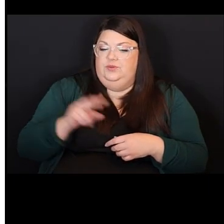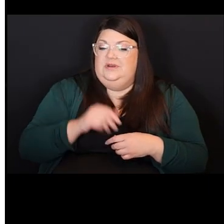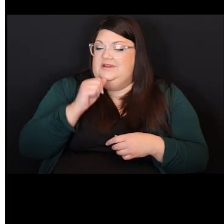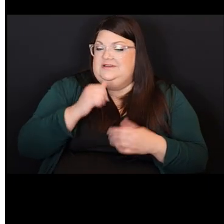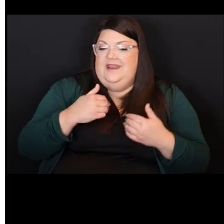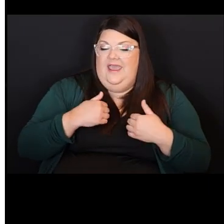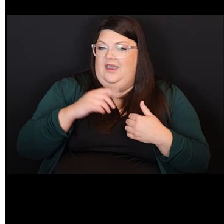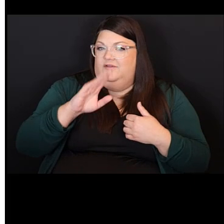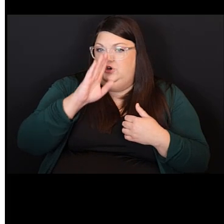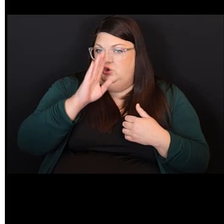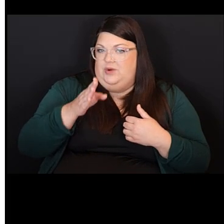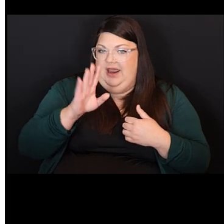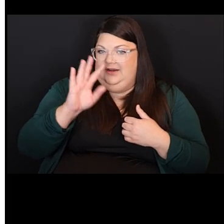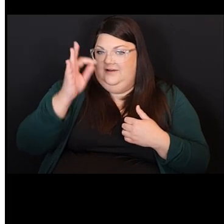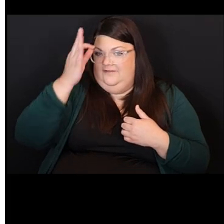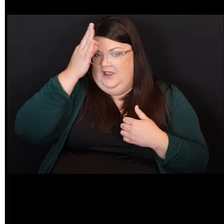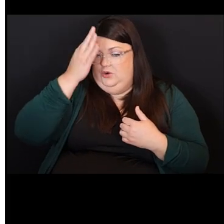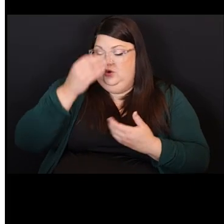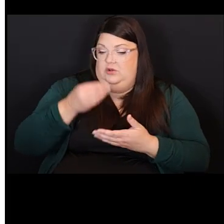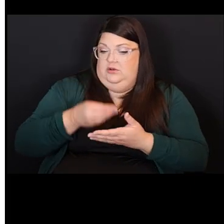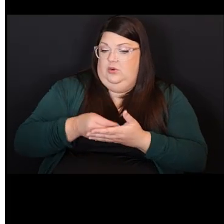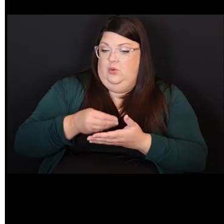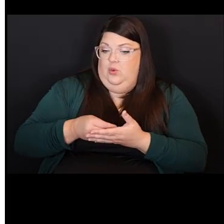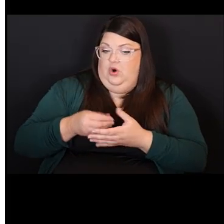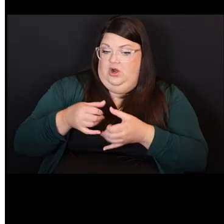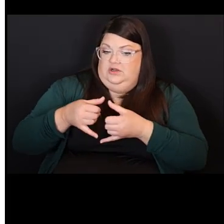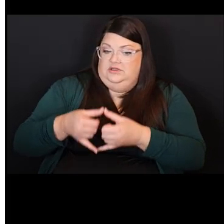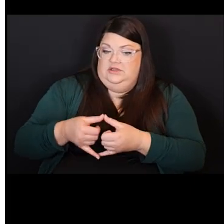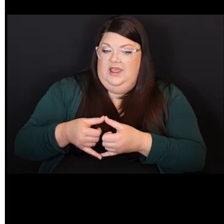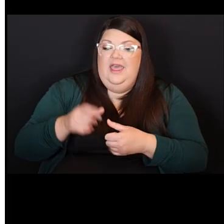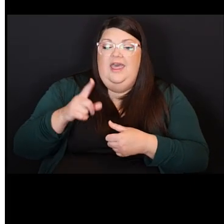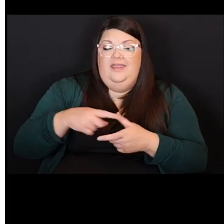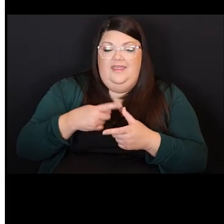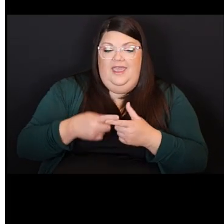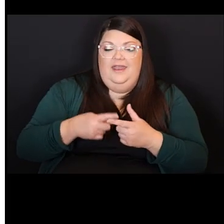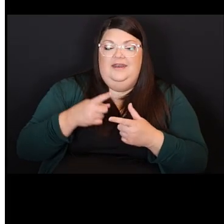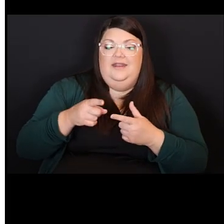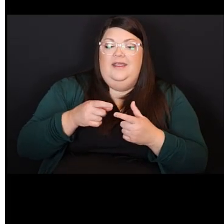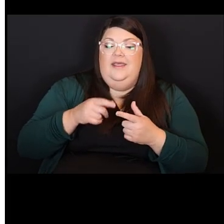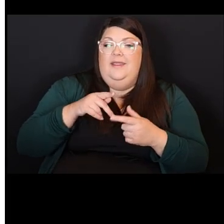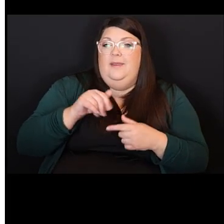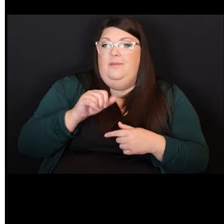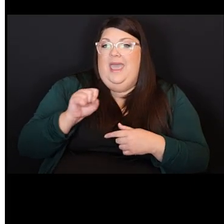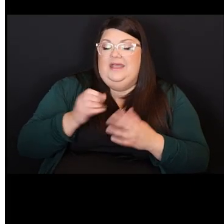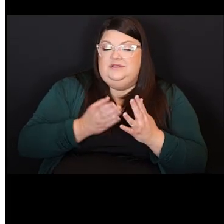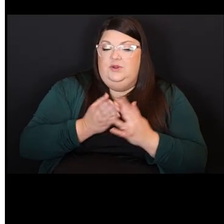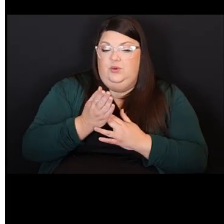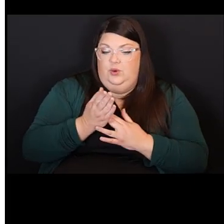does not have direct Federal awards, then the pass-through entity is responsible for negotiating